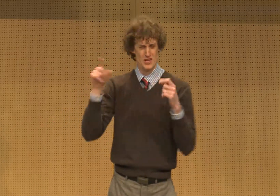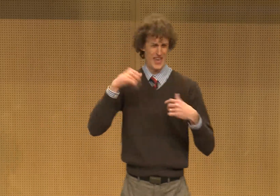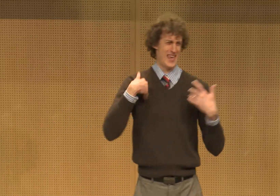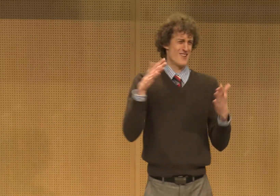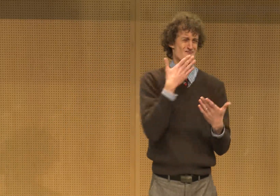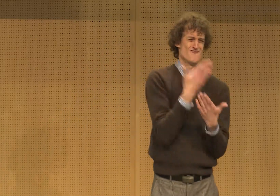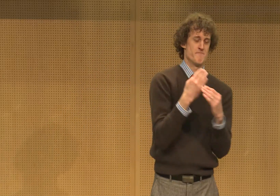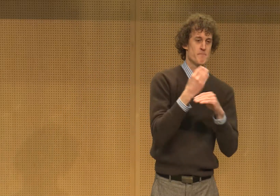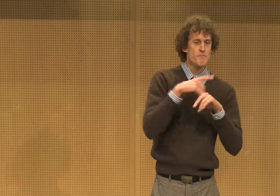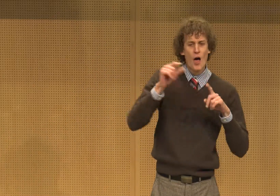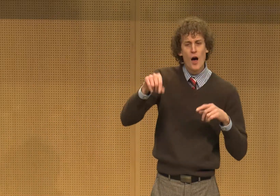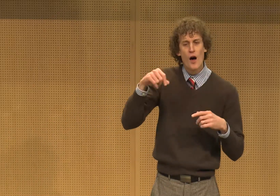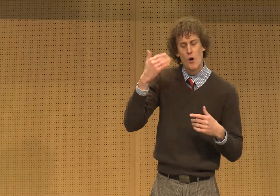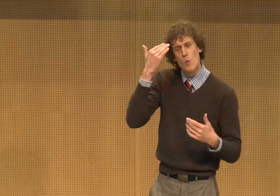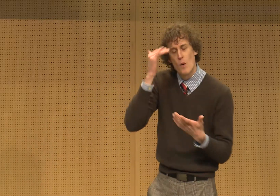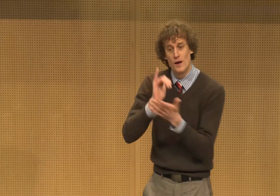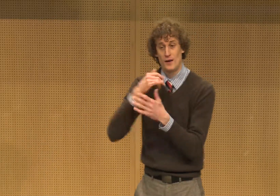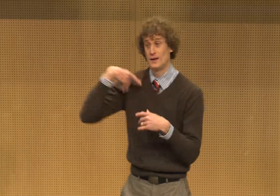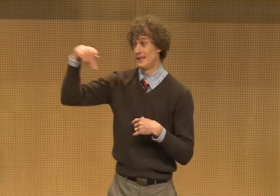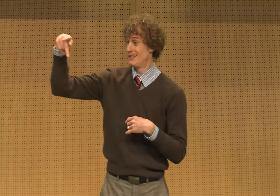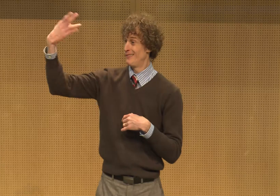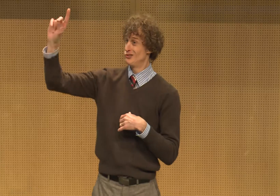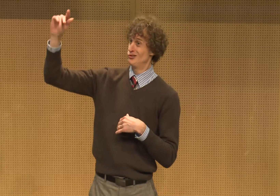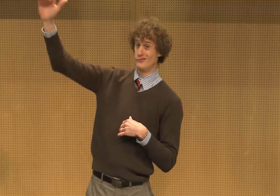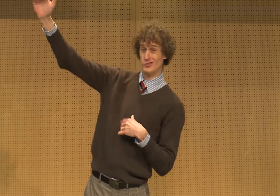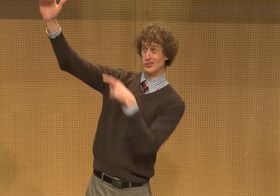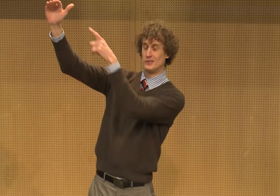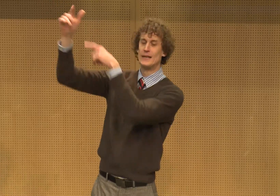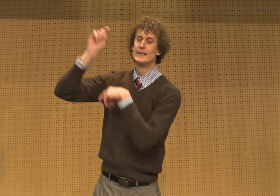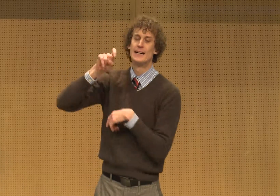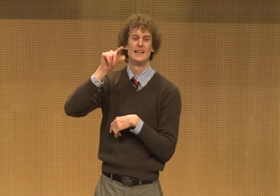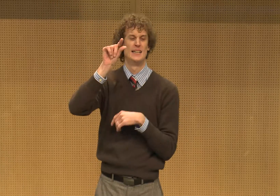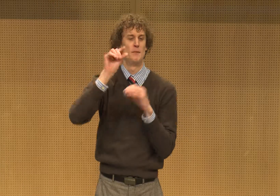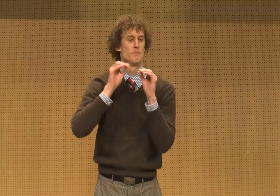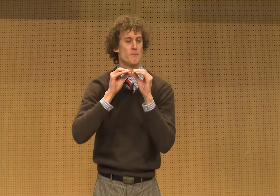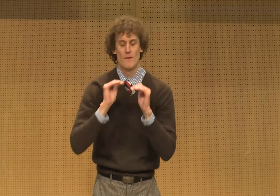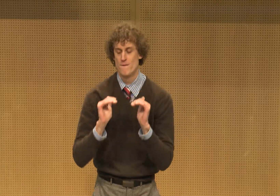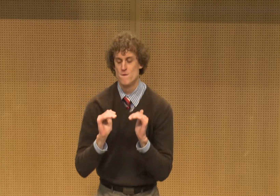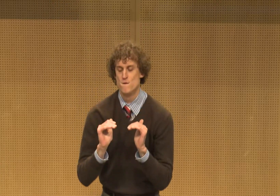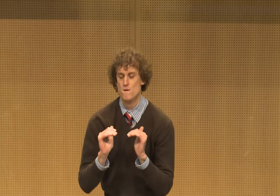because I would lose my motivation again.